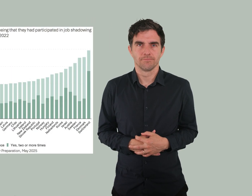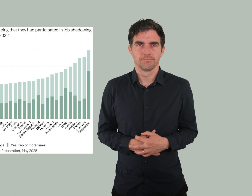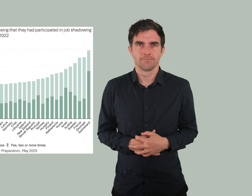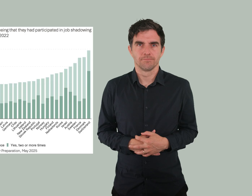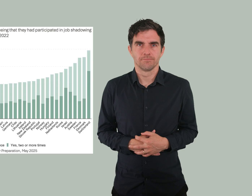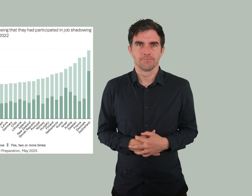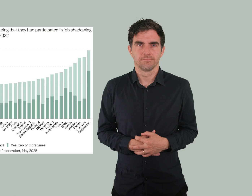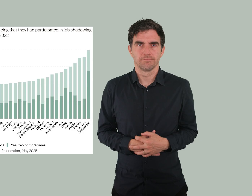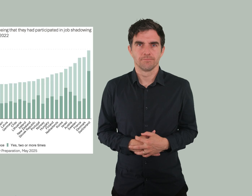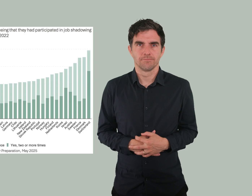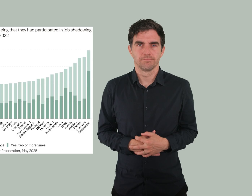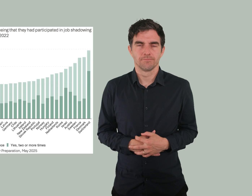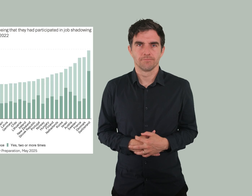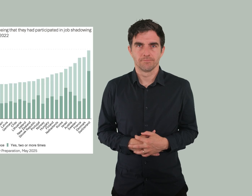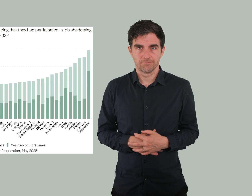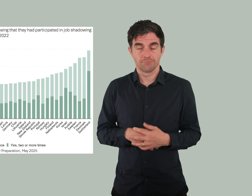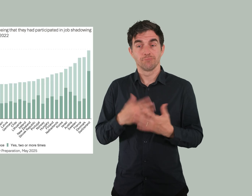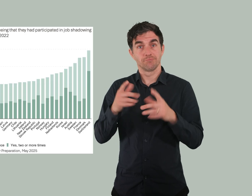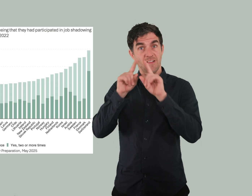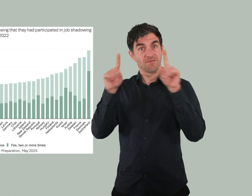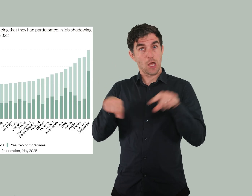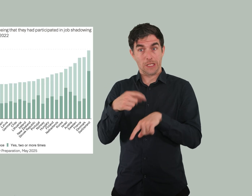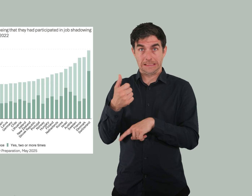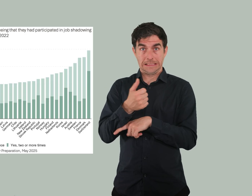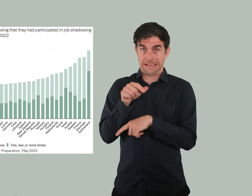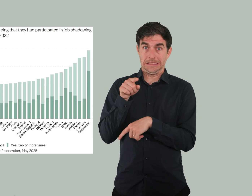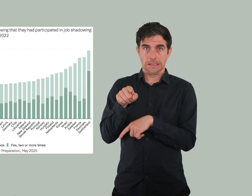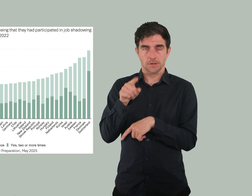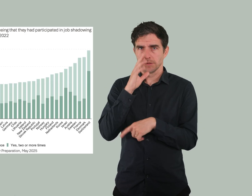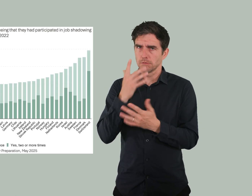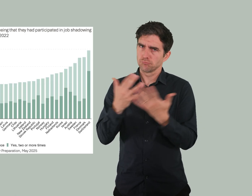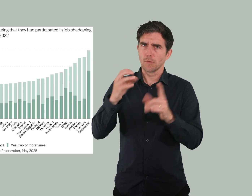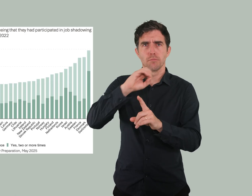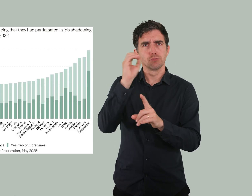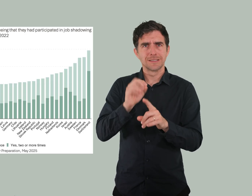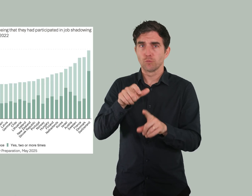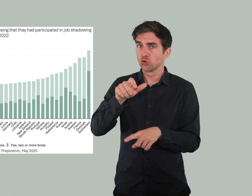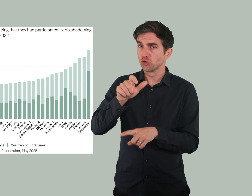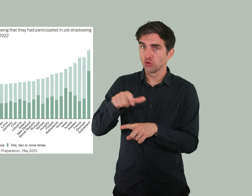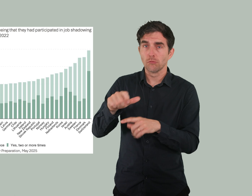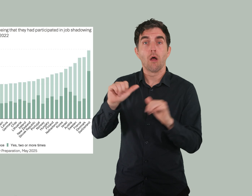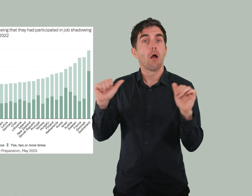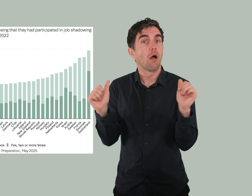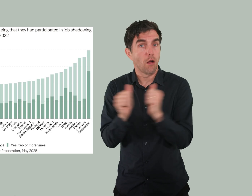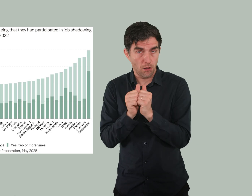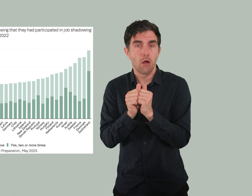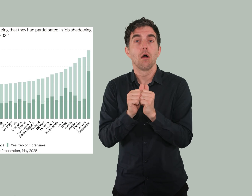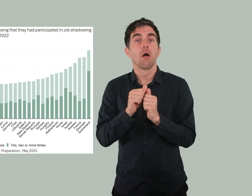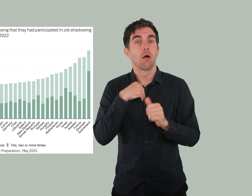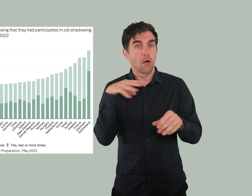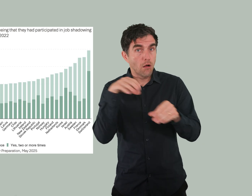Figure 16: The percentage of students agreeing that they had participated